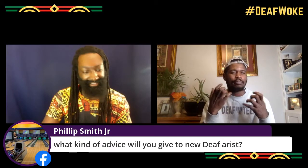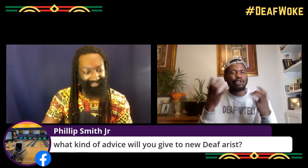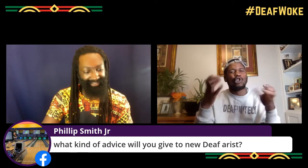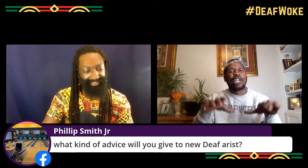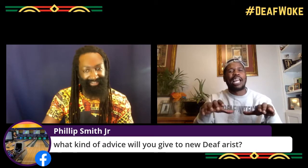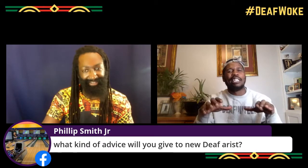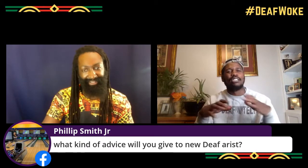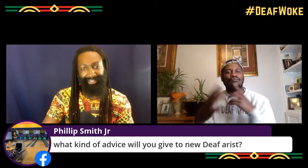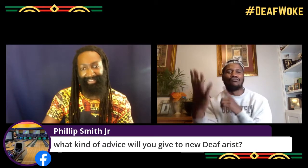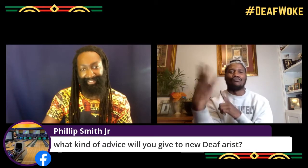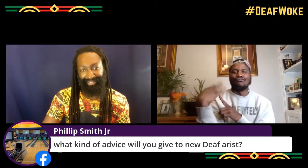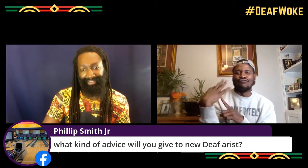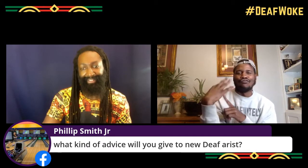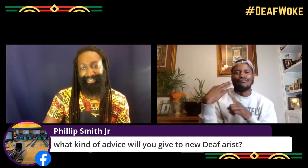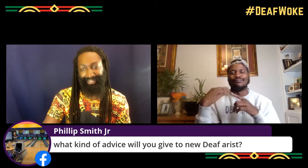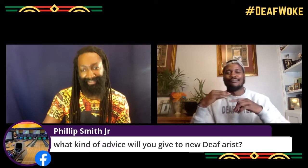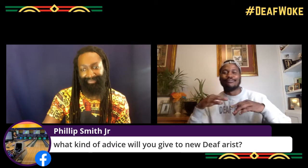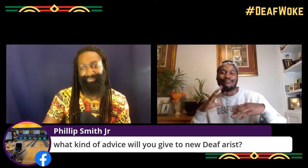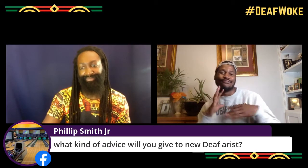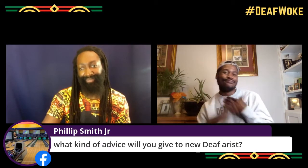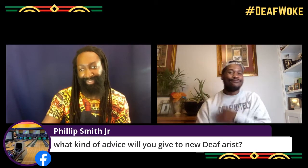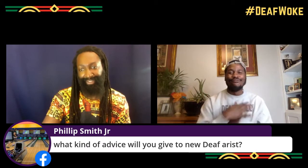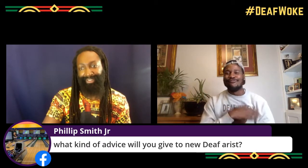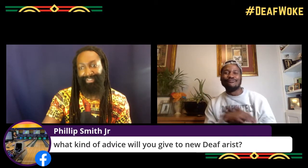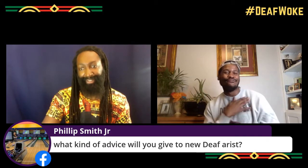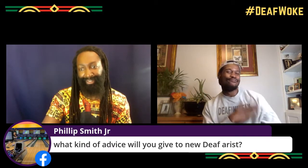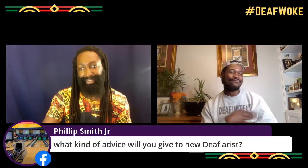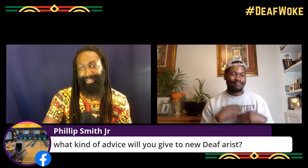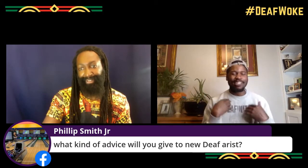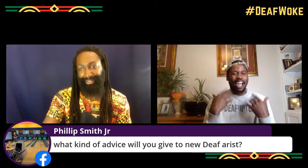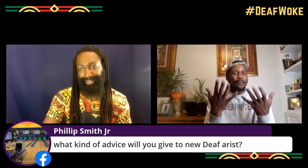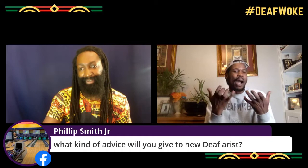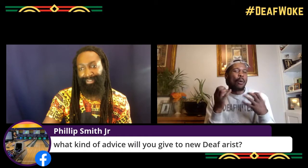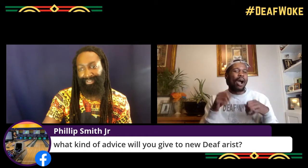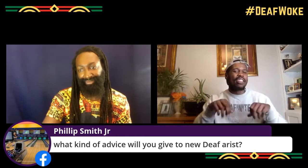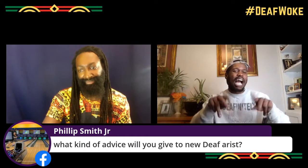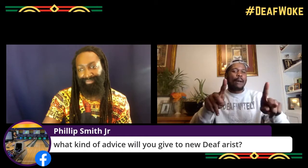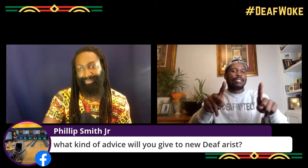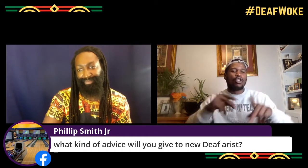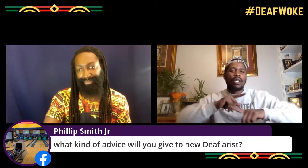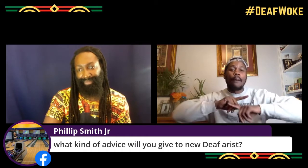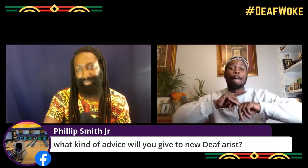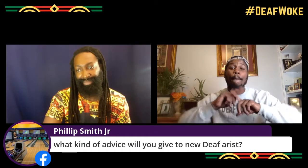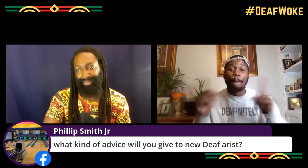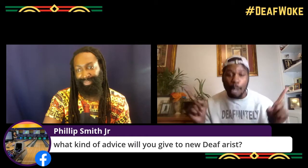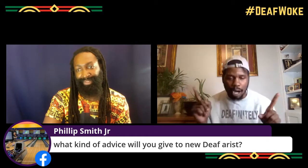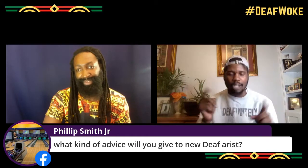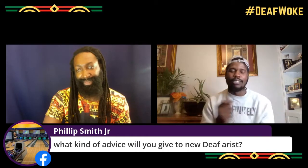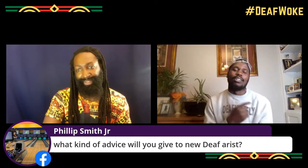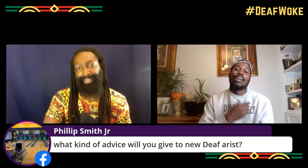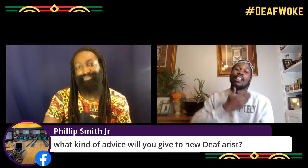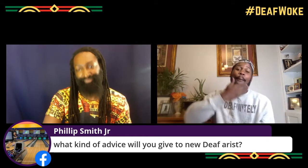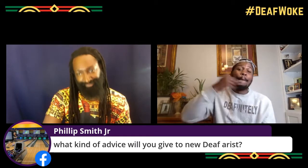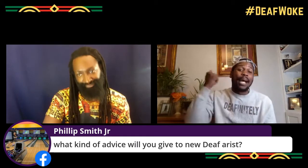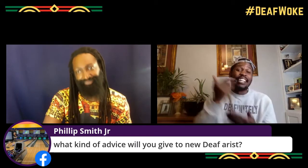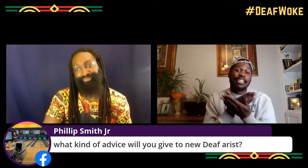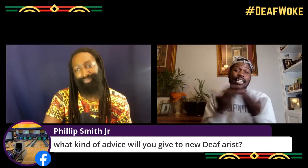That's you know like famous. Everyone wants the fame. You know, everyone kind of wants that opportunity.